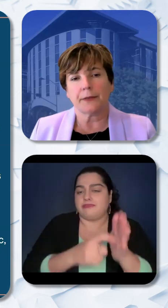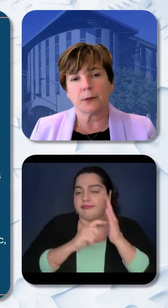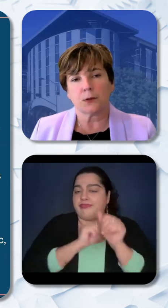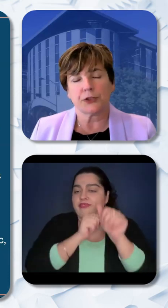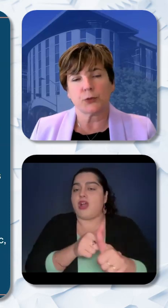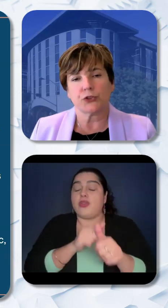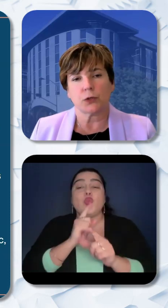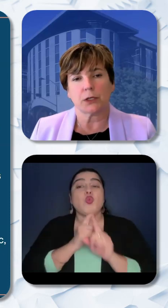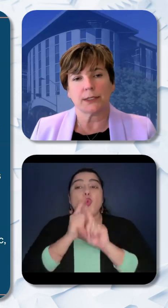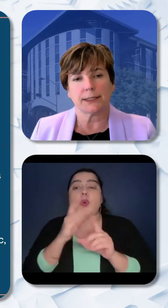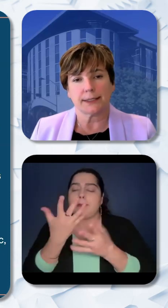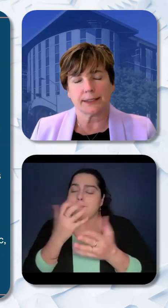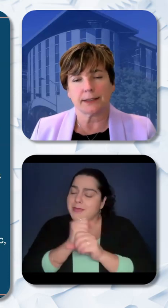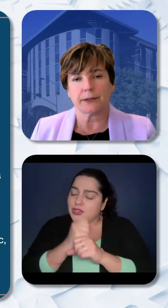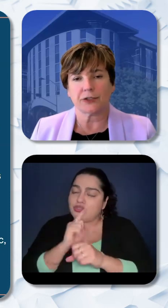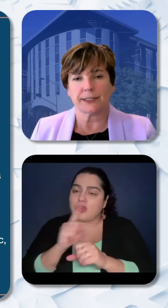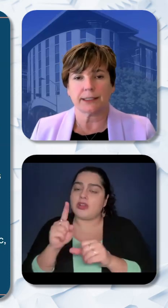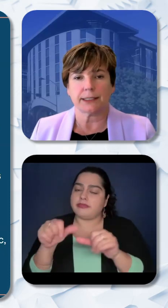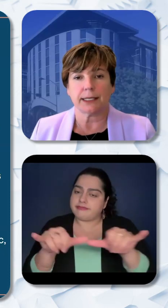And the goal is to ensure consistent understanding